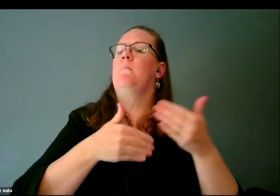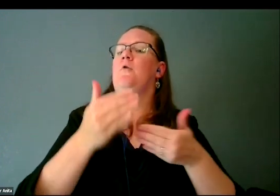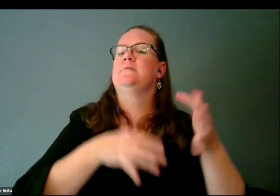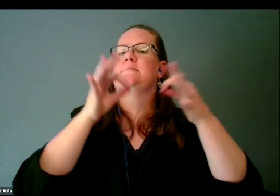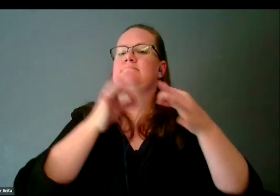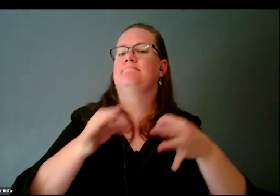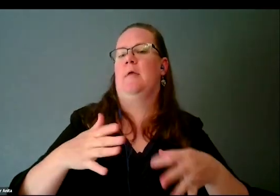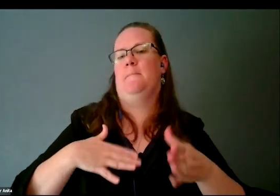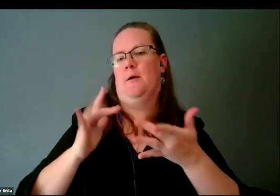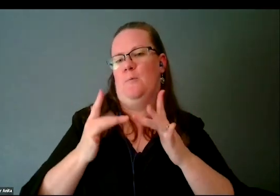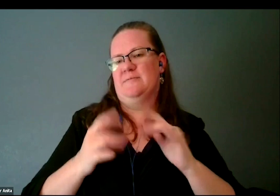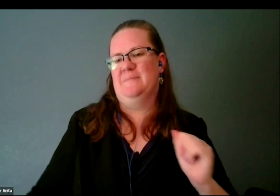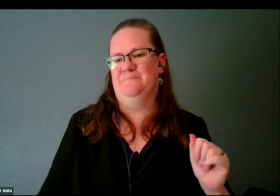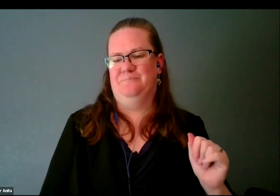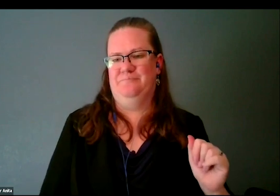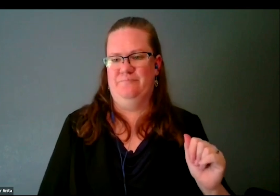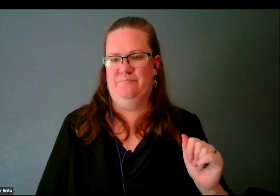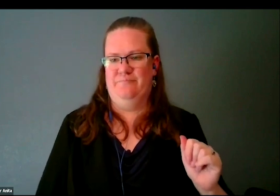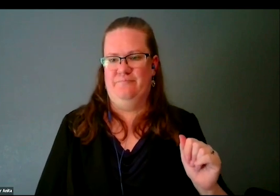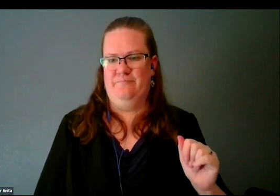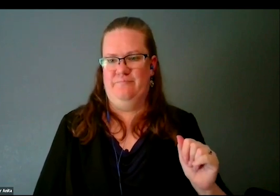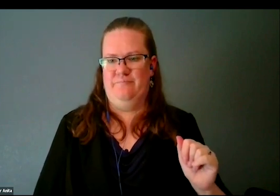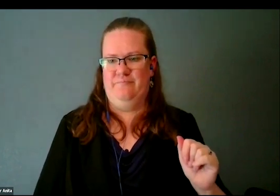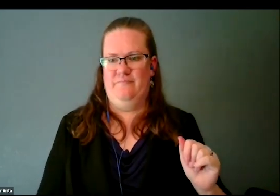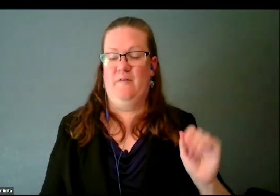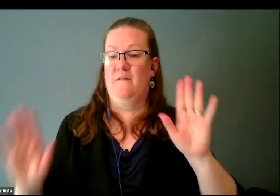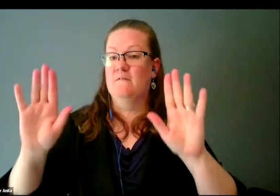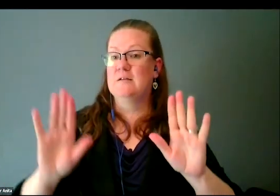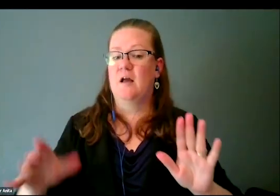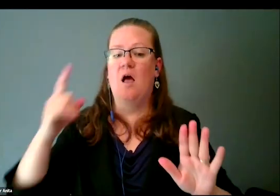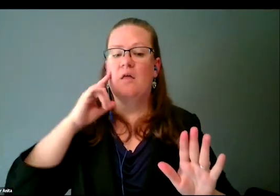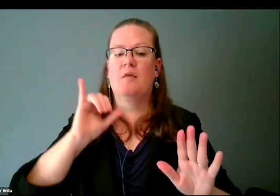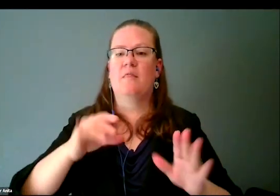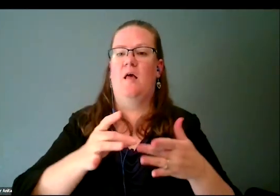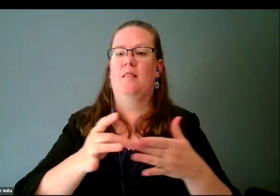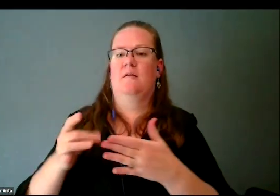Fantastic. I think that actually leads well into the next presentation which will be about